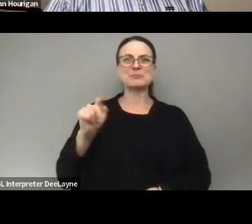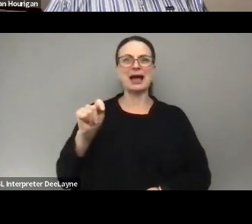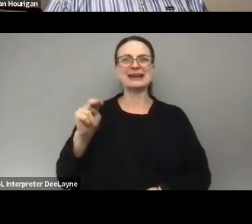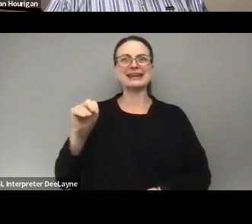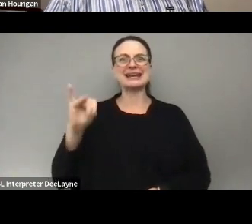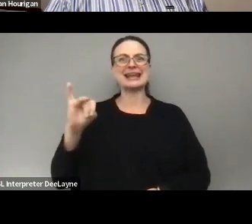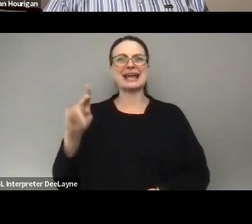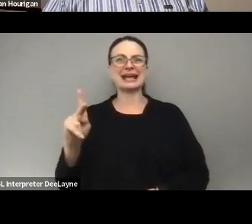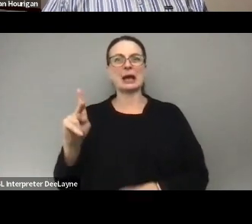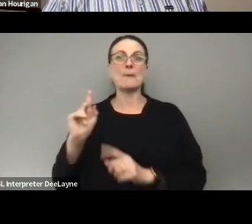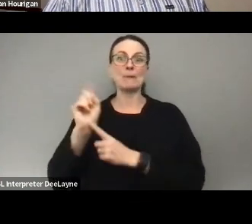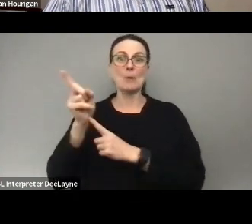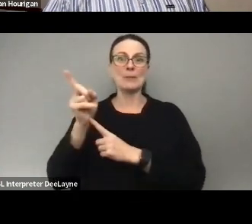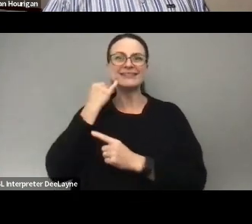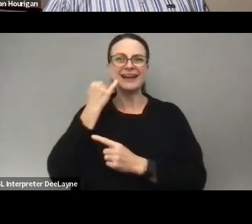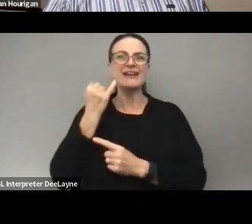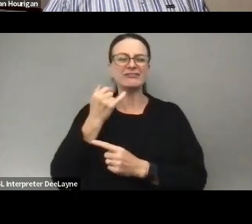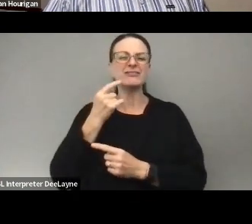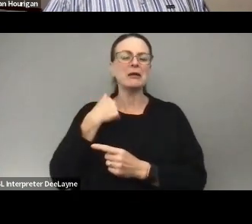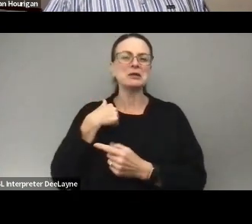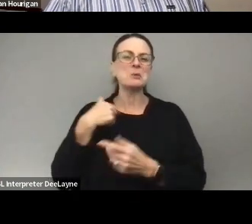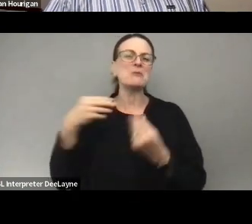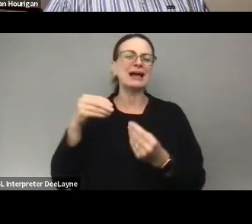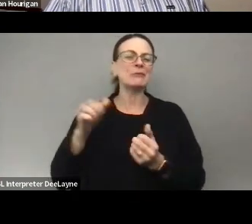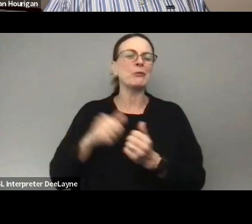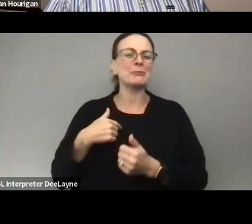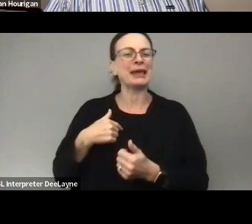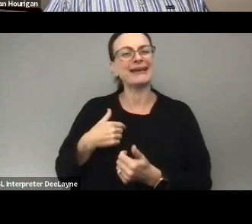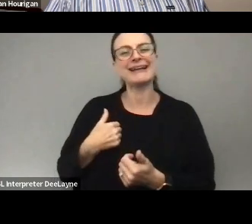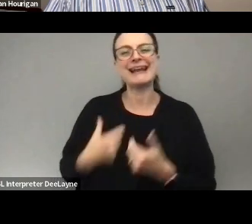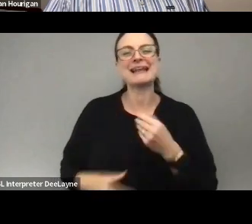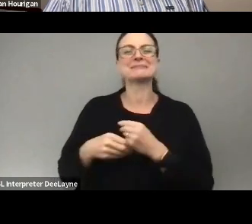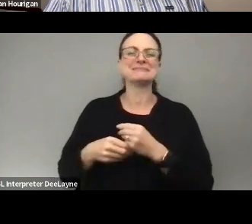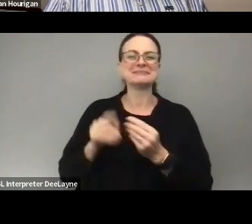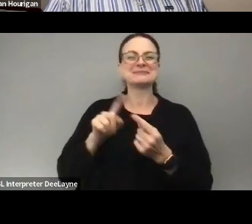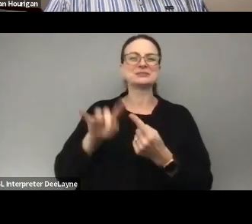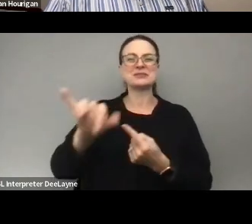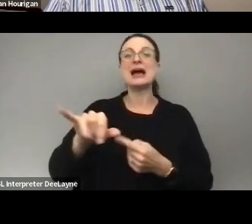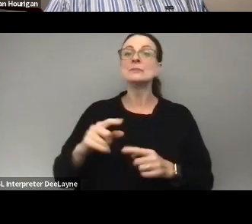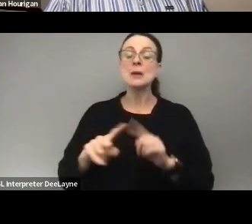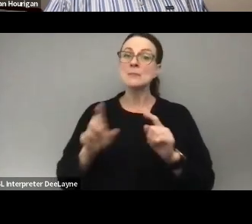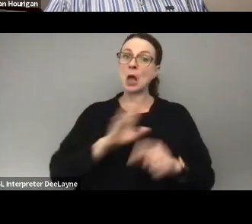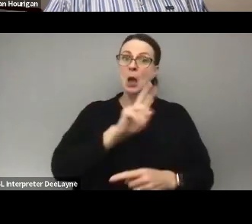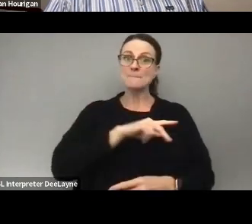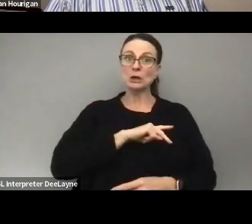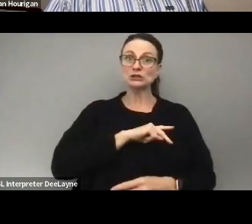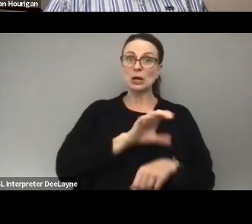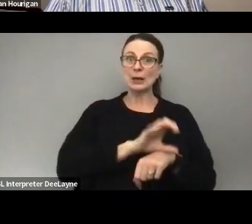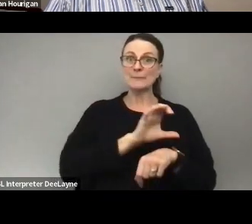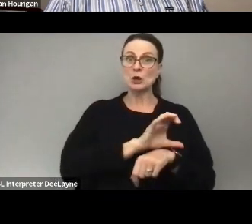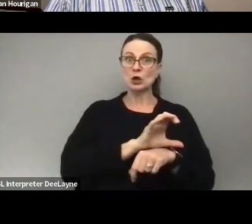And at the same time, the personal computer was becoming popular.